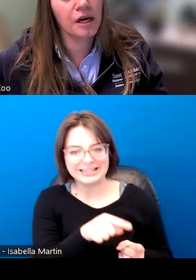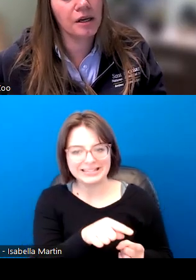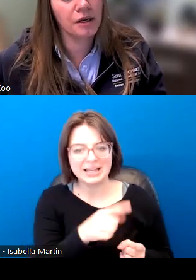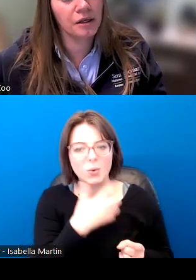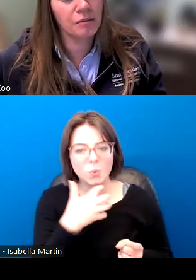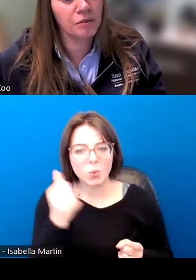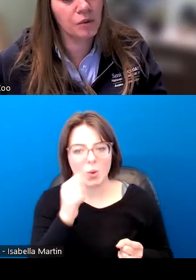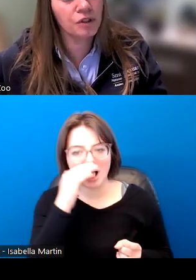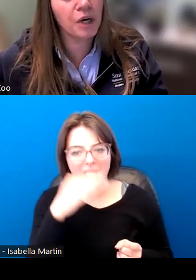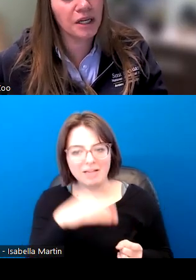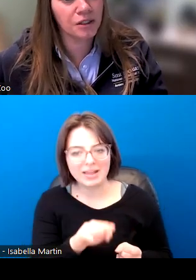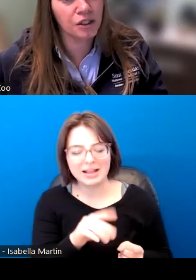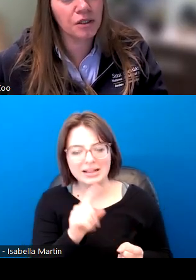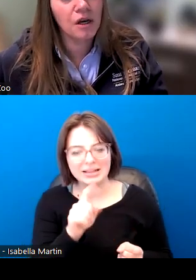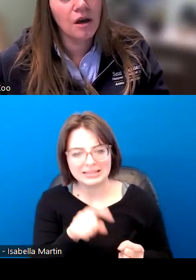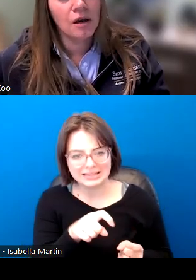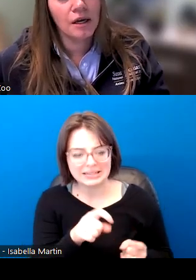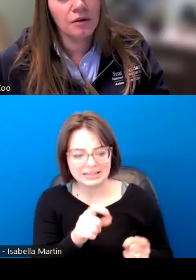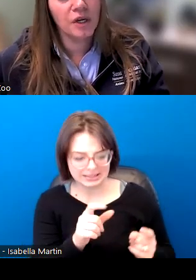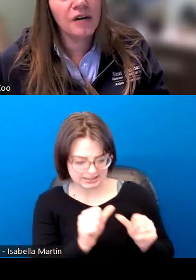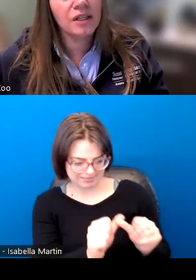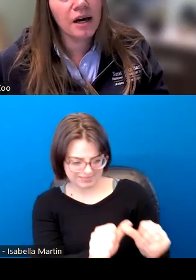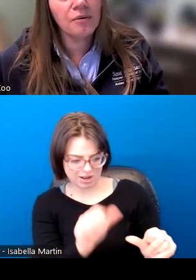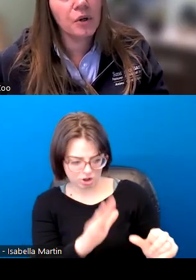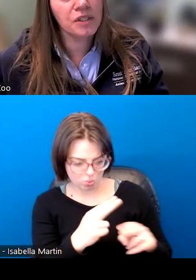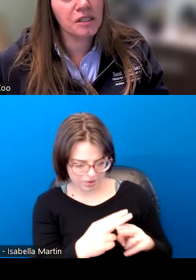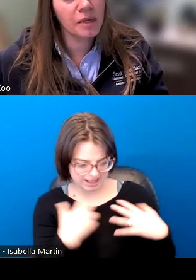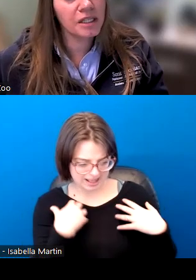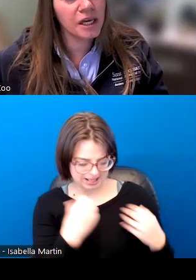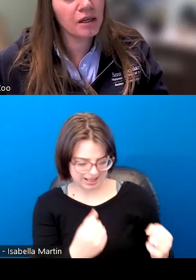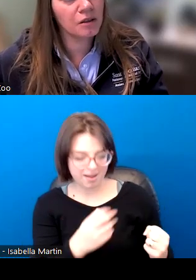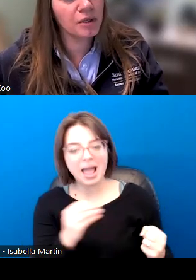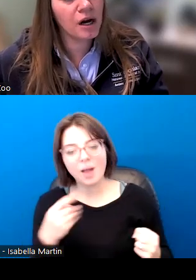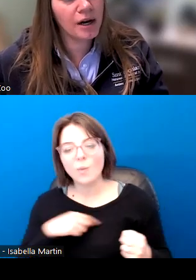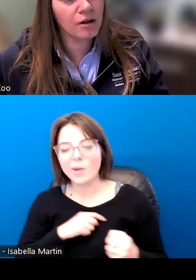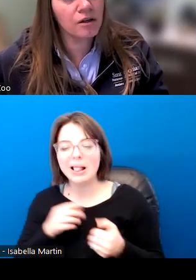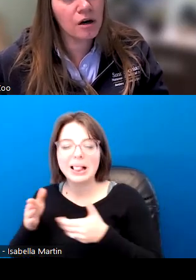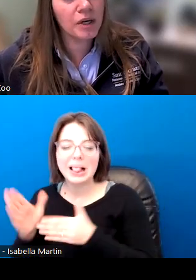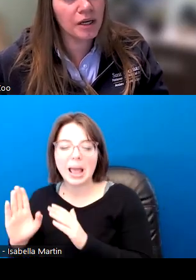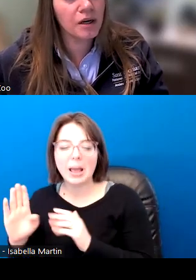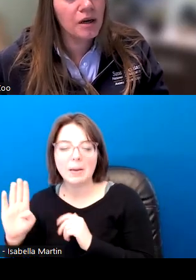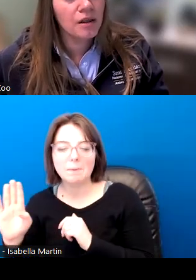at a good body condition and we kind of allowed Bosey to maintain a little bit higher knowing